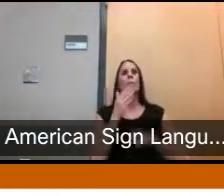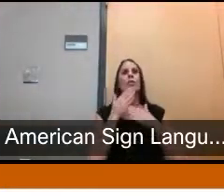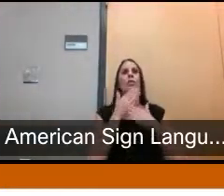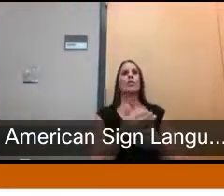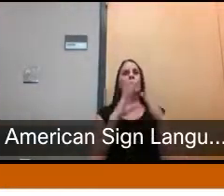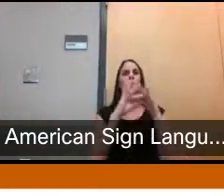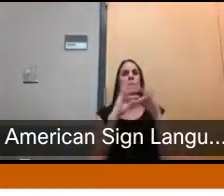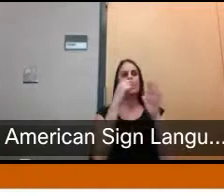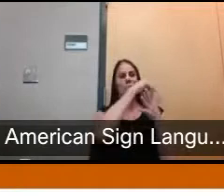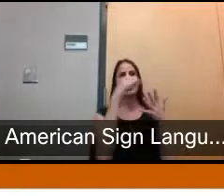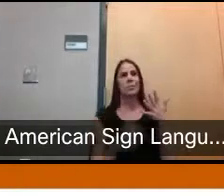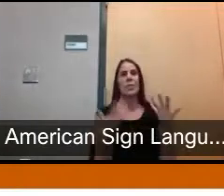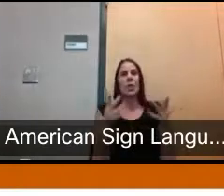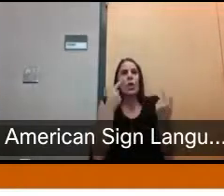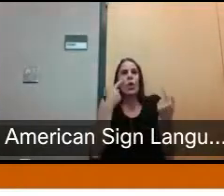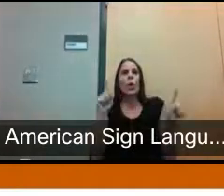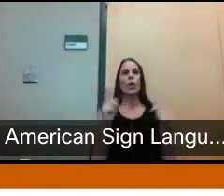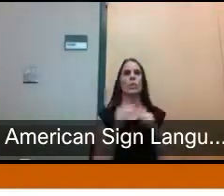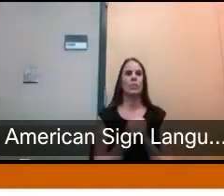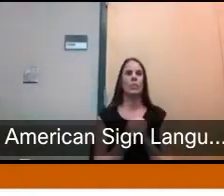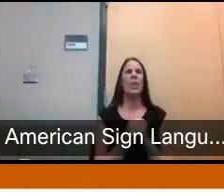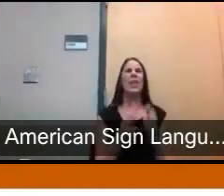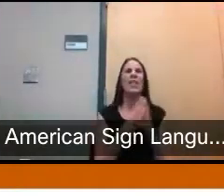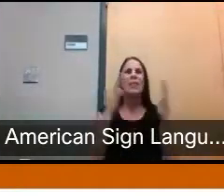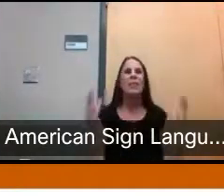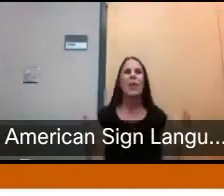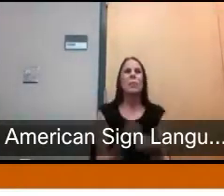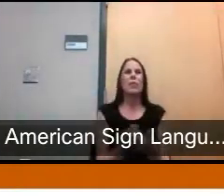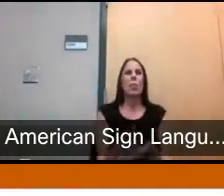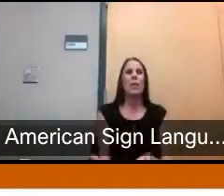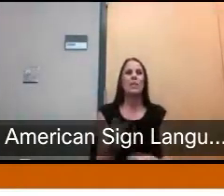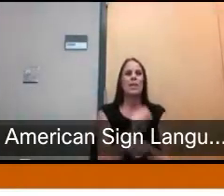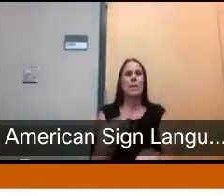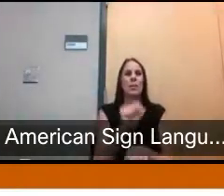Like, the volume of I don't wanna say wasted labor, but replicated labor to develop some